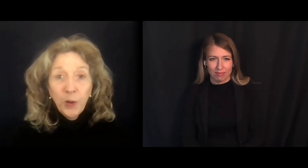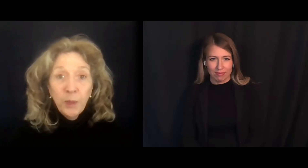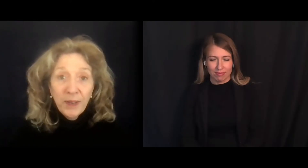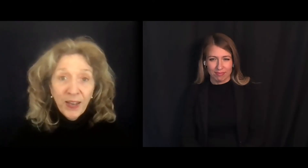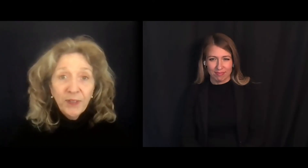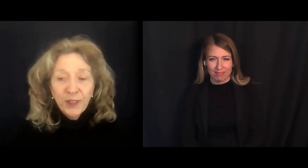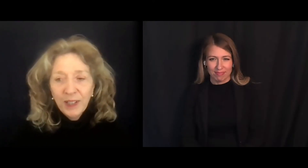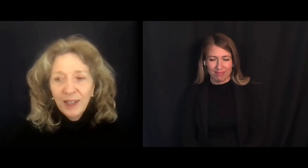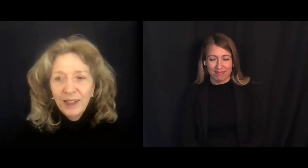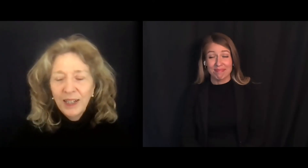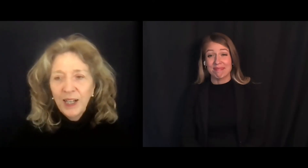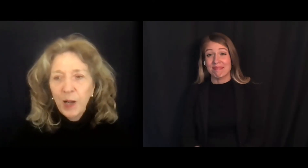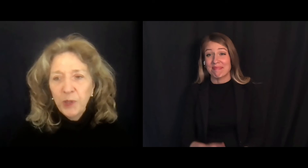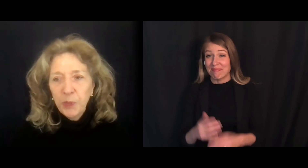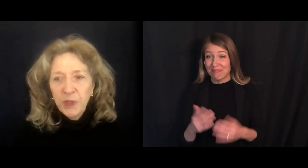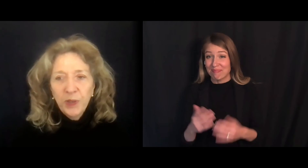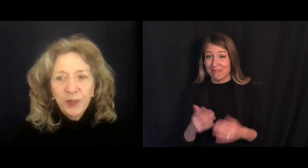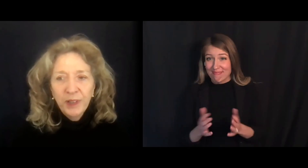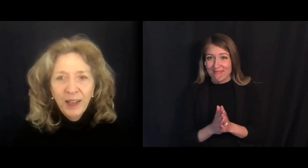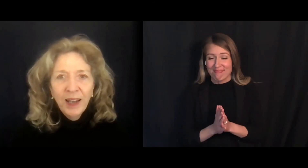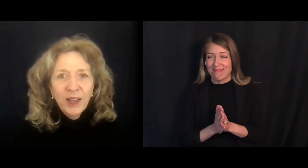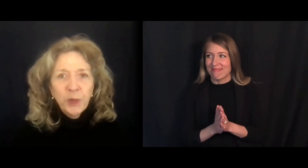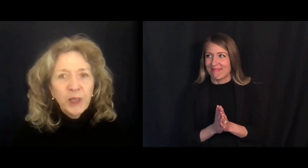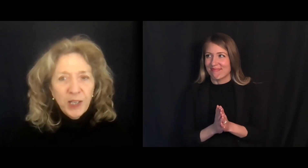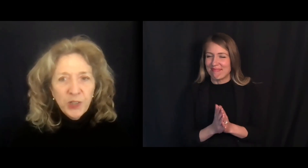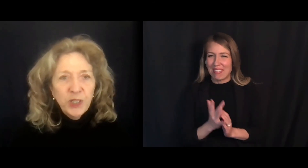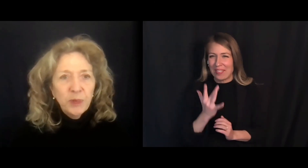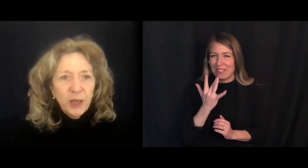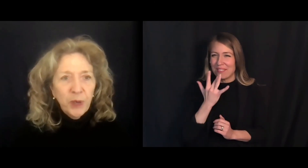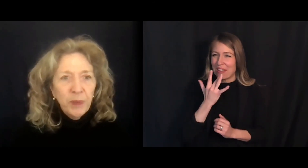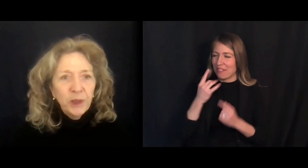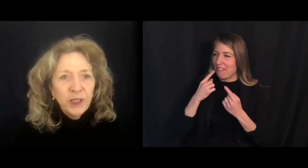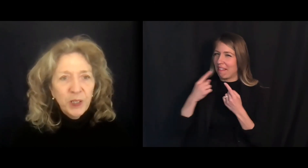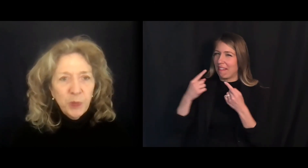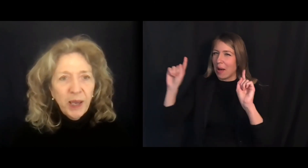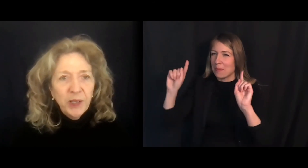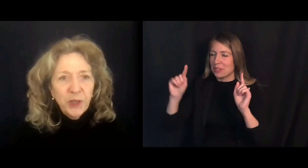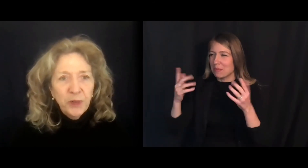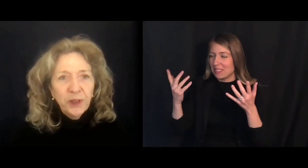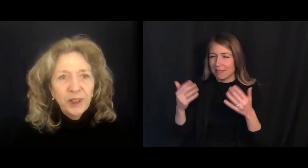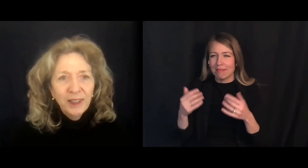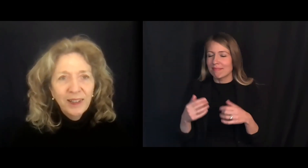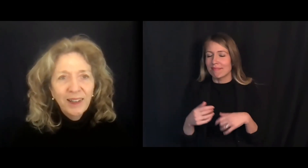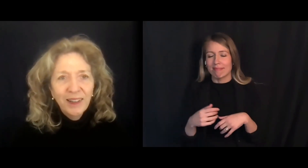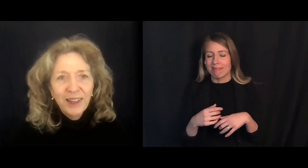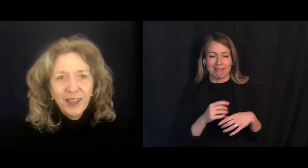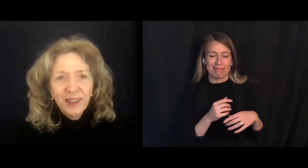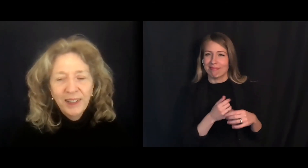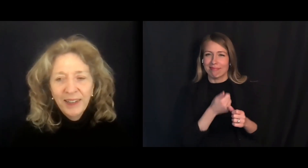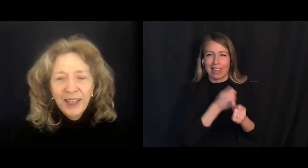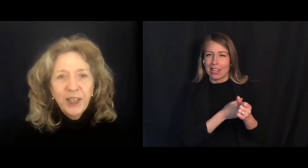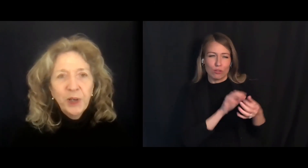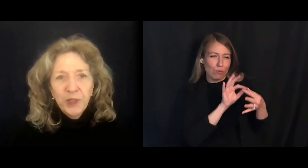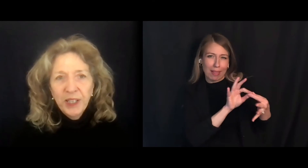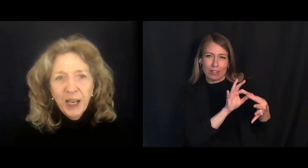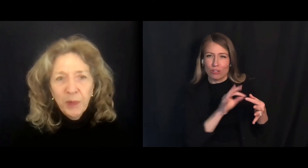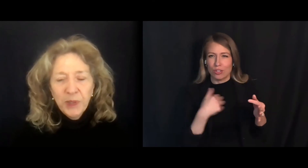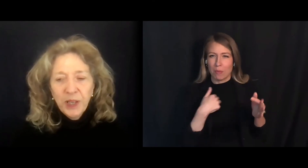Well, my favorite accomplishments are the relationships that we built and expanded over the years that I was there,